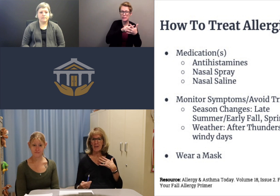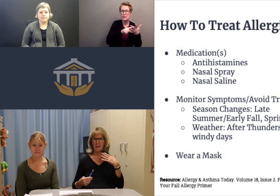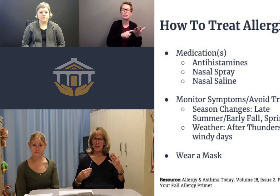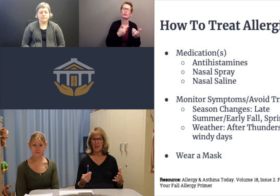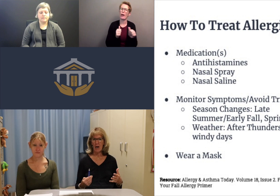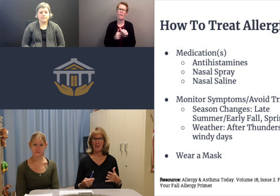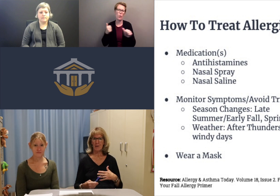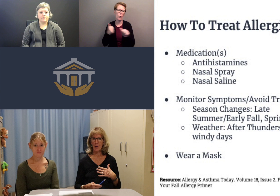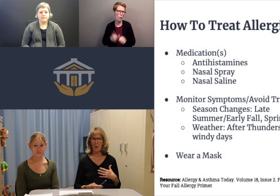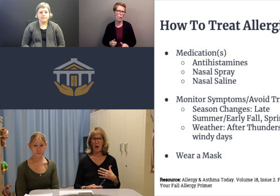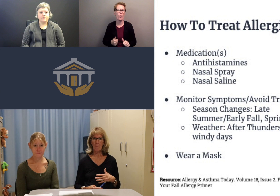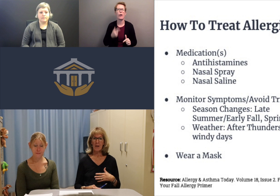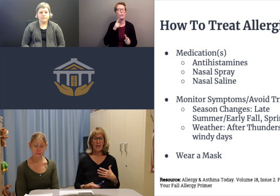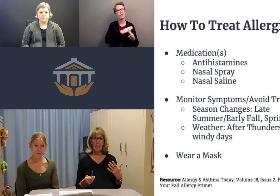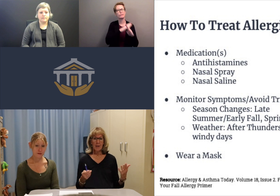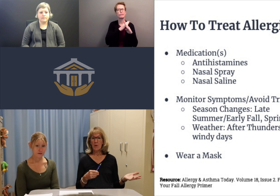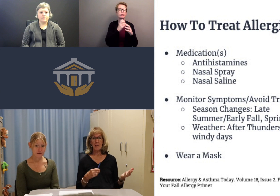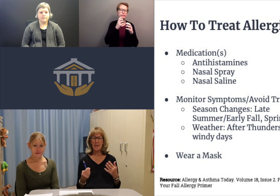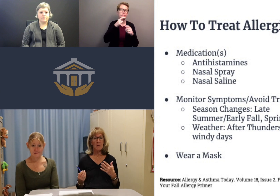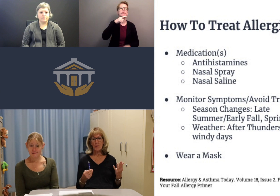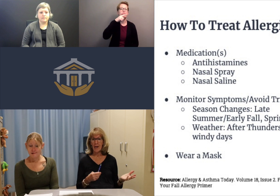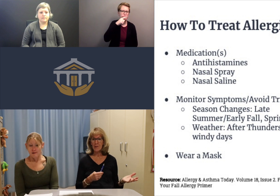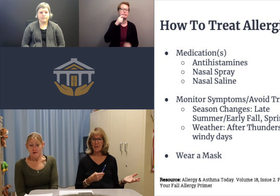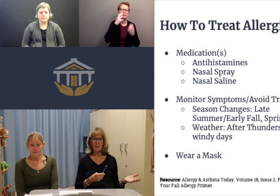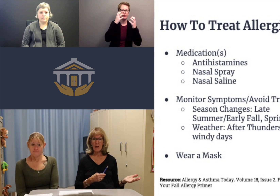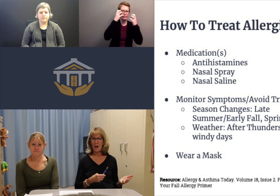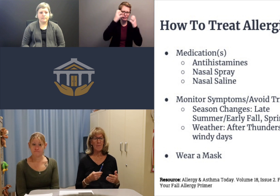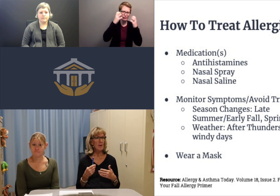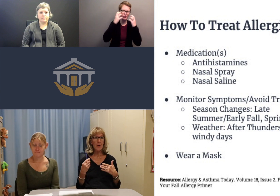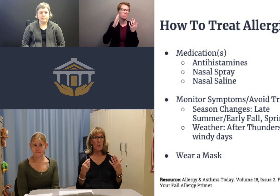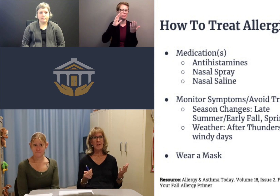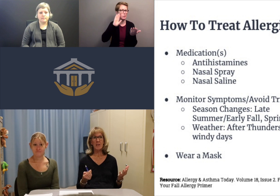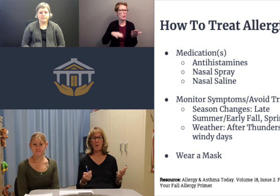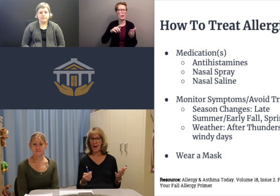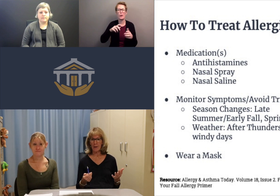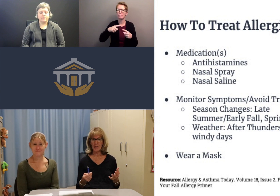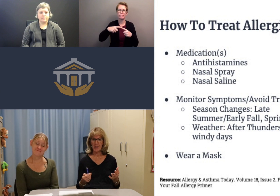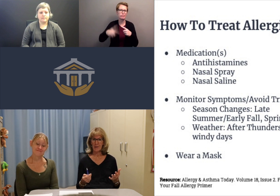and the itchy eyes. So, um, you know, seasonal changes. Um, you know we see spring allergies.